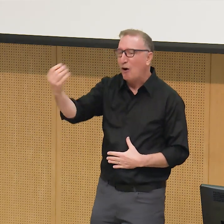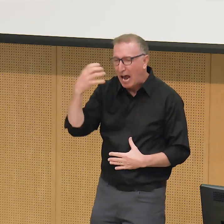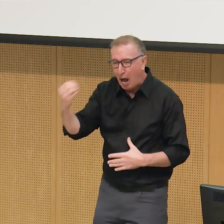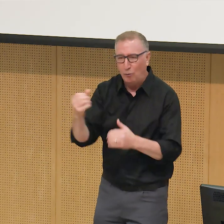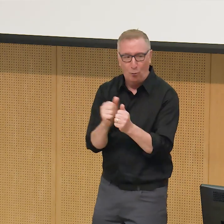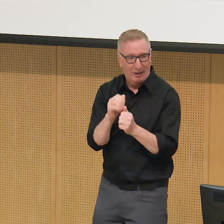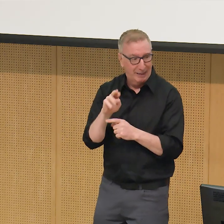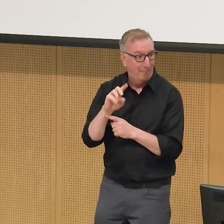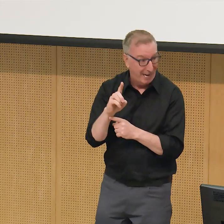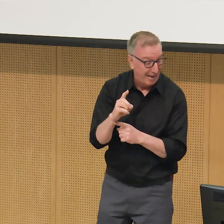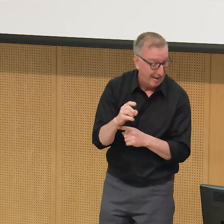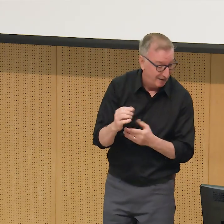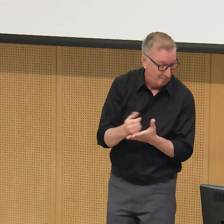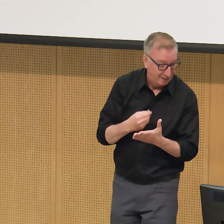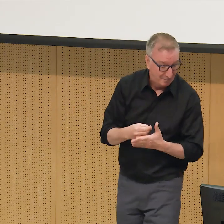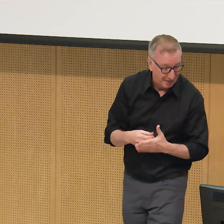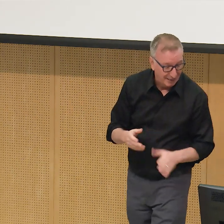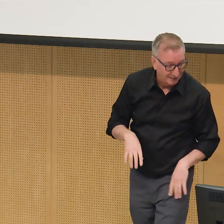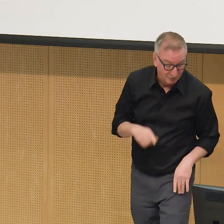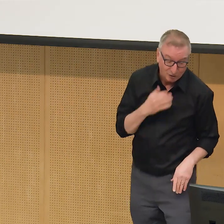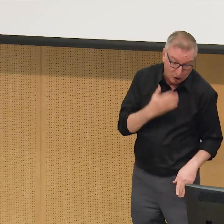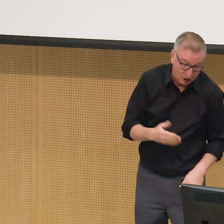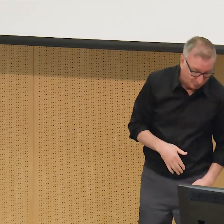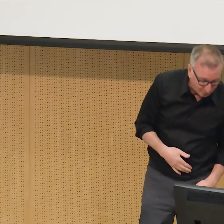were out playing with the band and earning money.